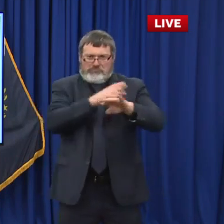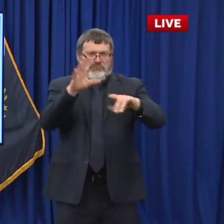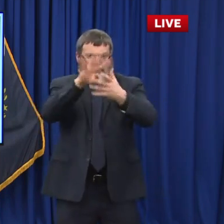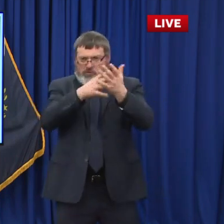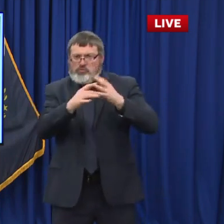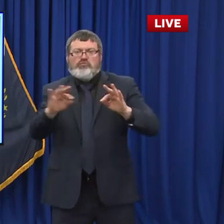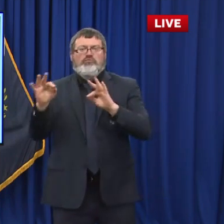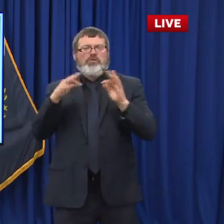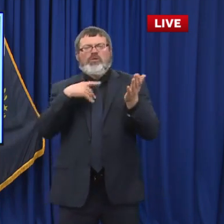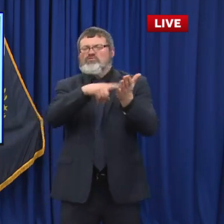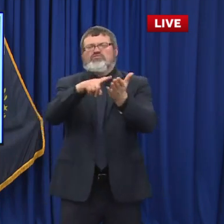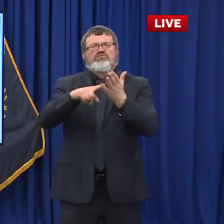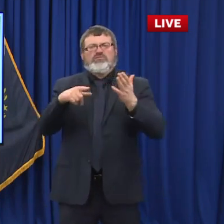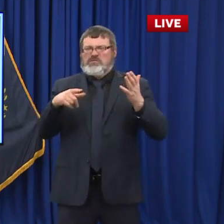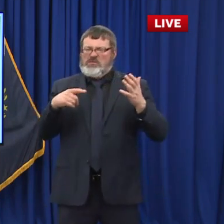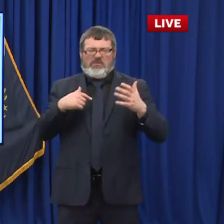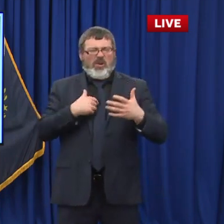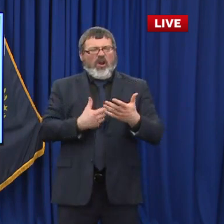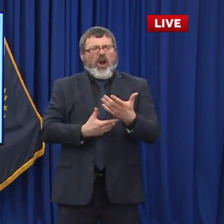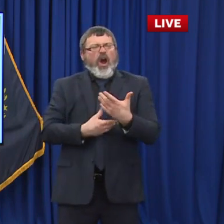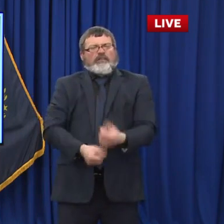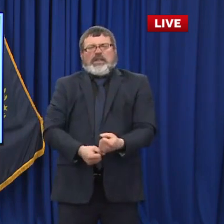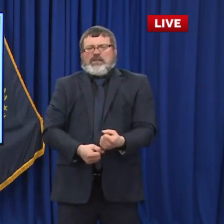MEETING THE NEEDS OF OUR RESIDENTS. SO IT’S REALLY IMPORTANT.